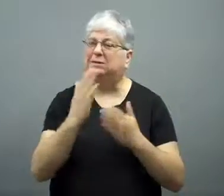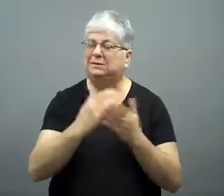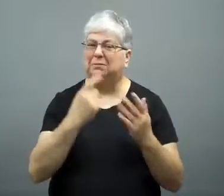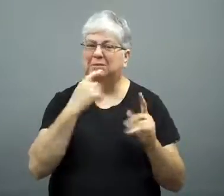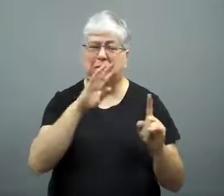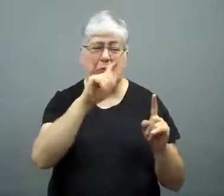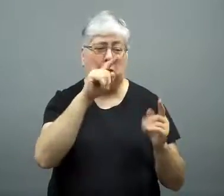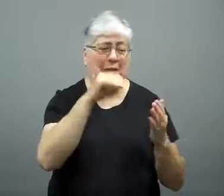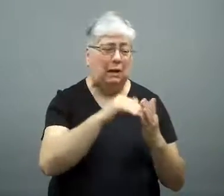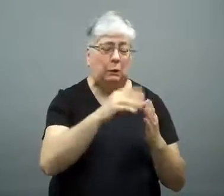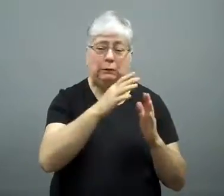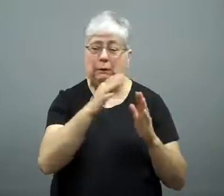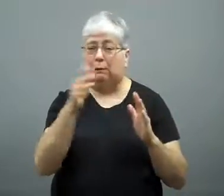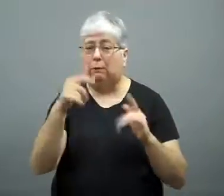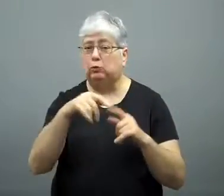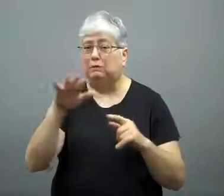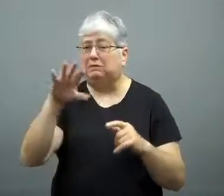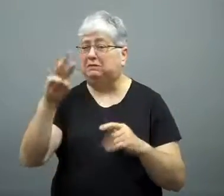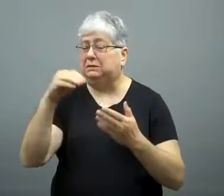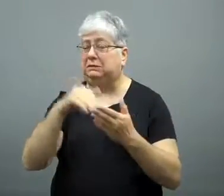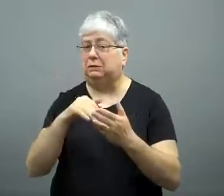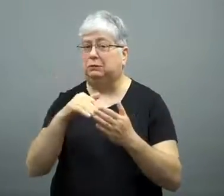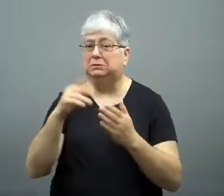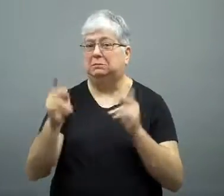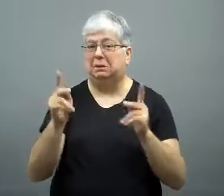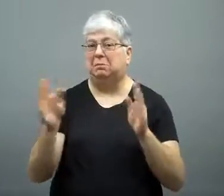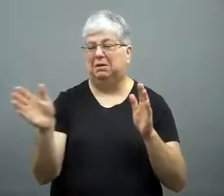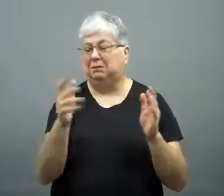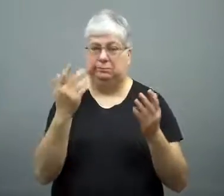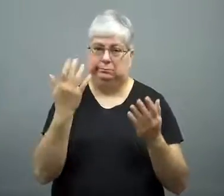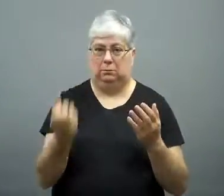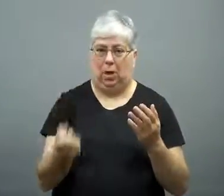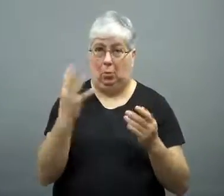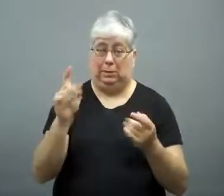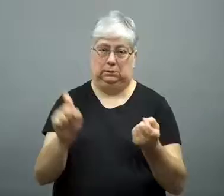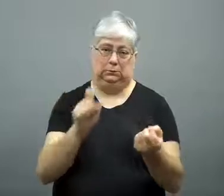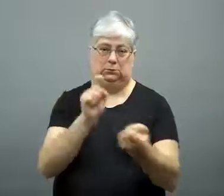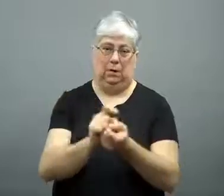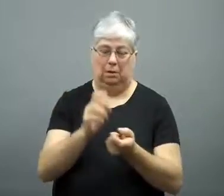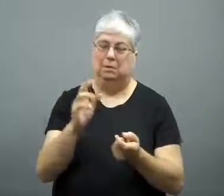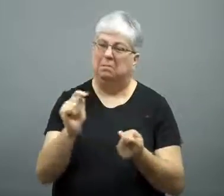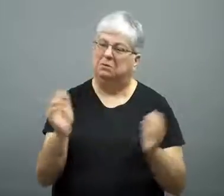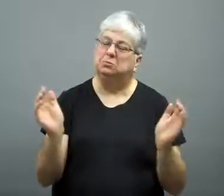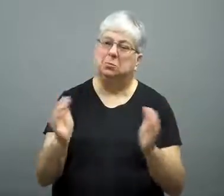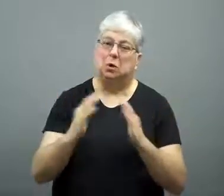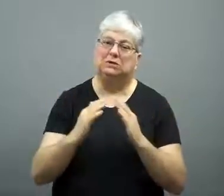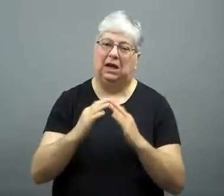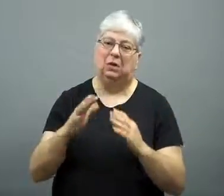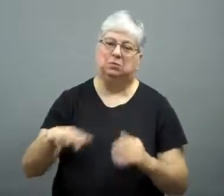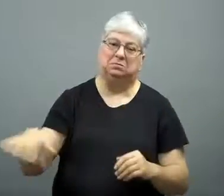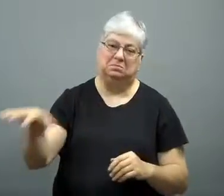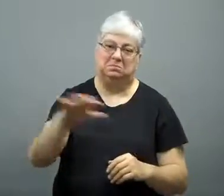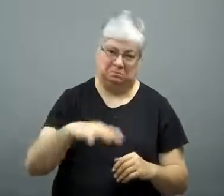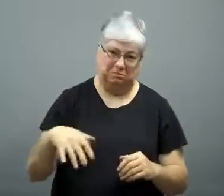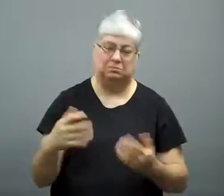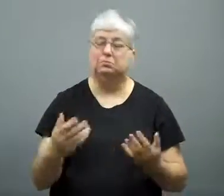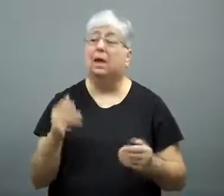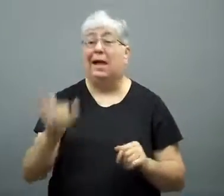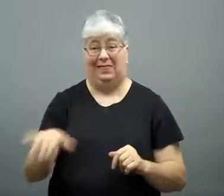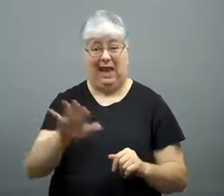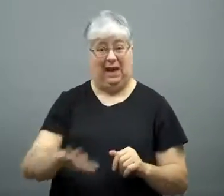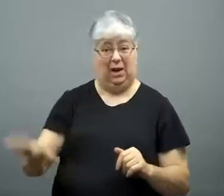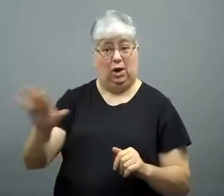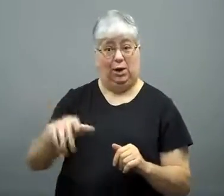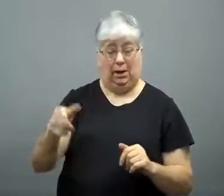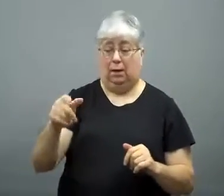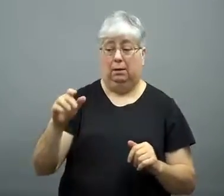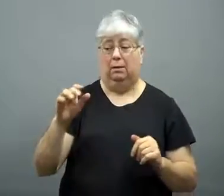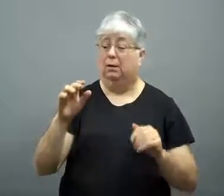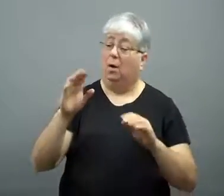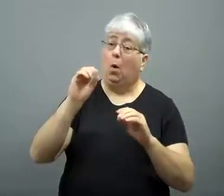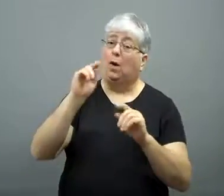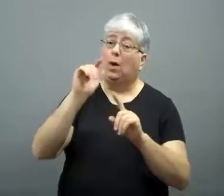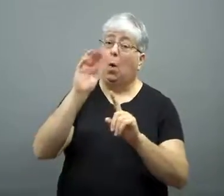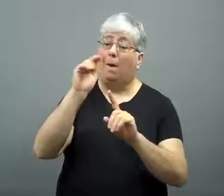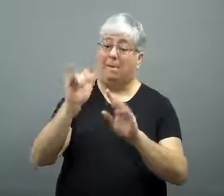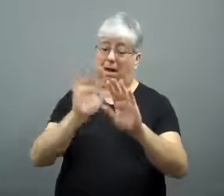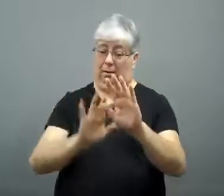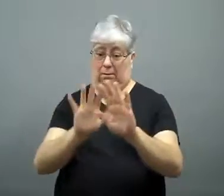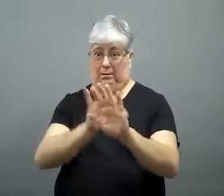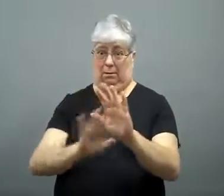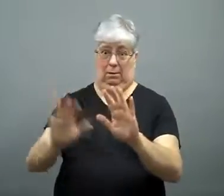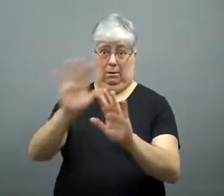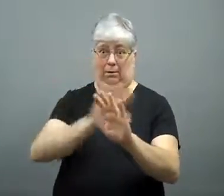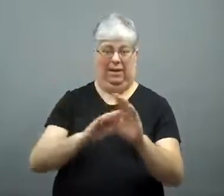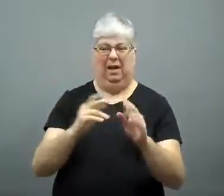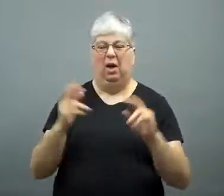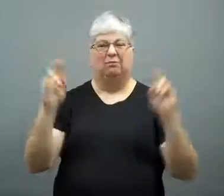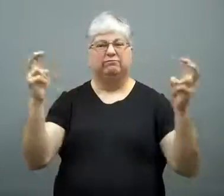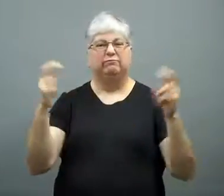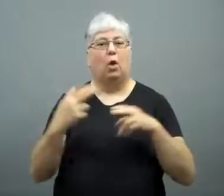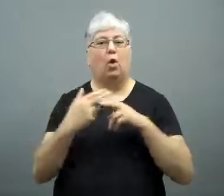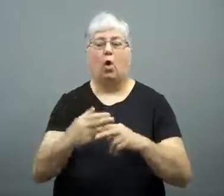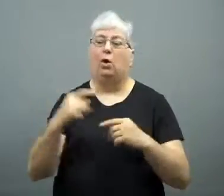It's a small town. 41,000 to 56,000 people live there depending on the source.